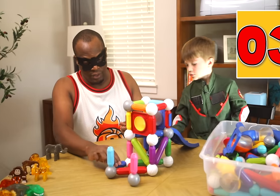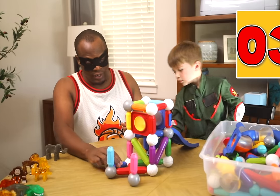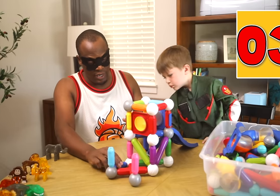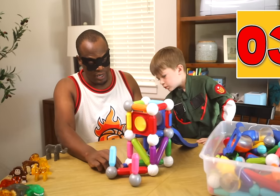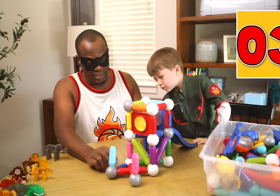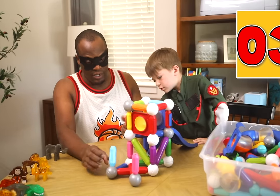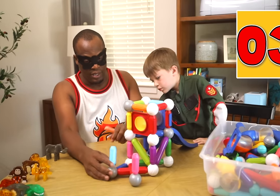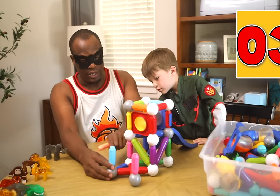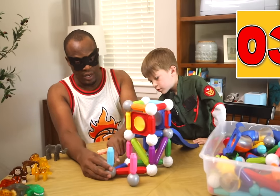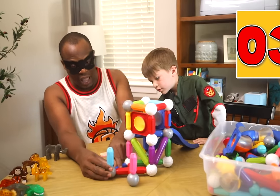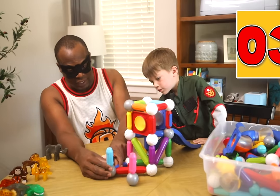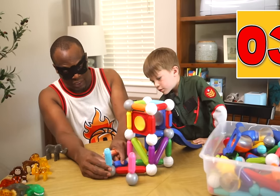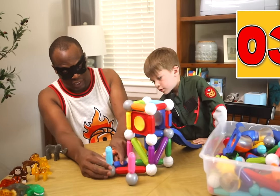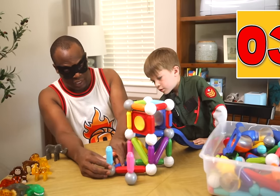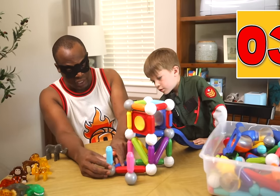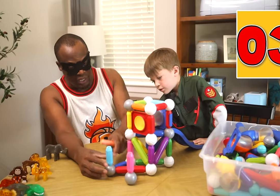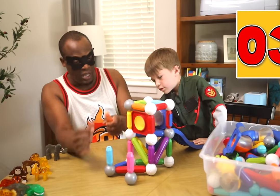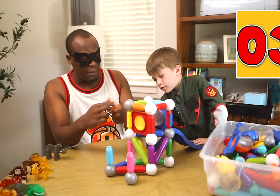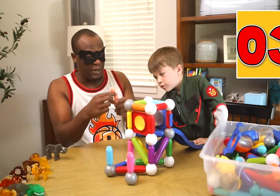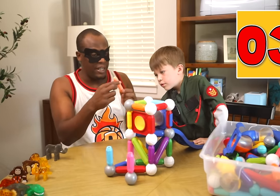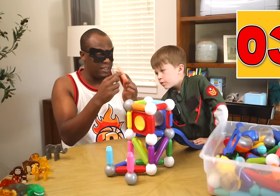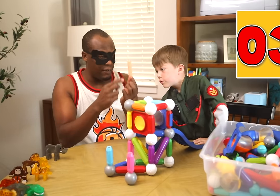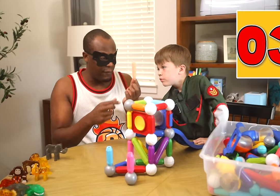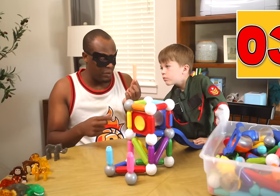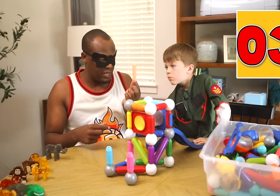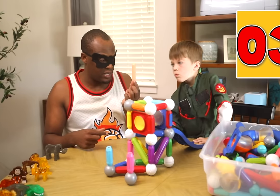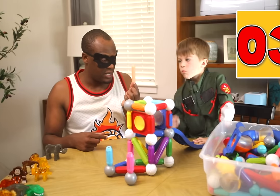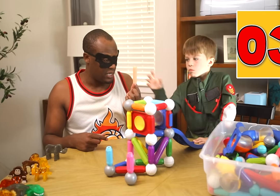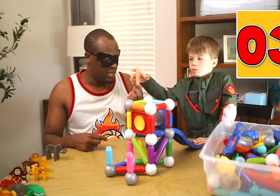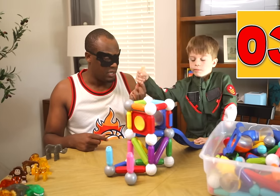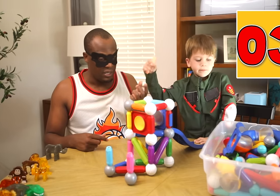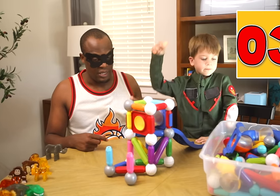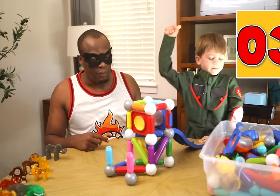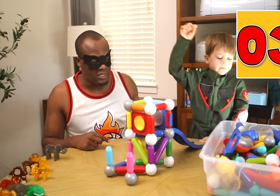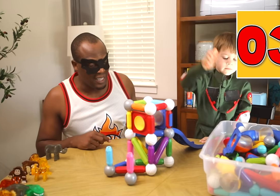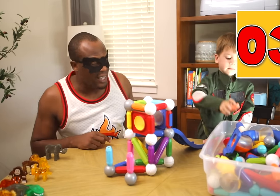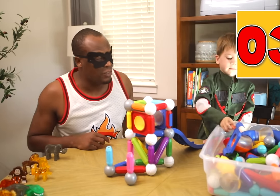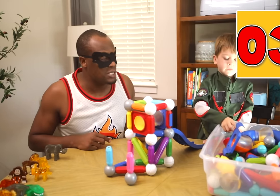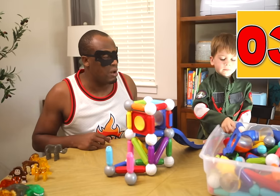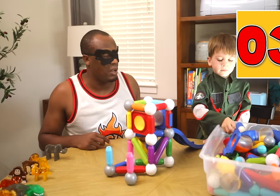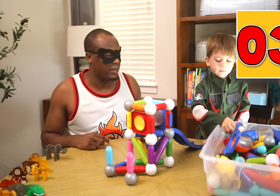three. And actually, I'm gonna need a different piece. That one's a little smaller.